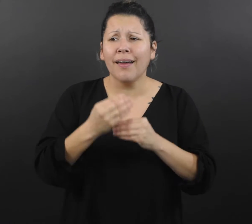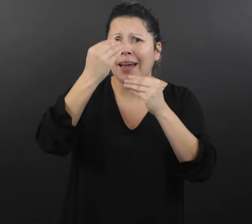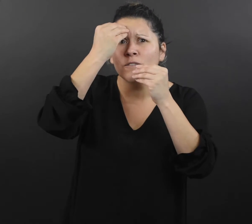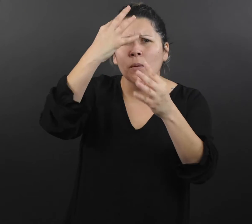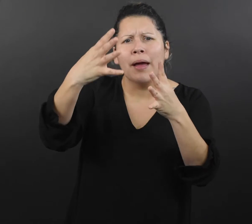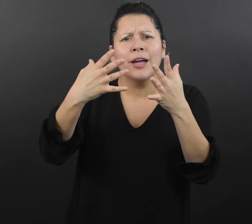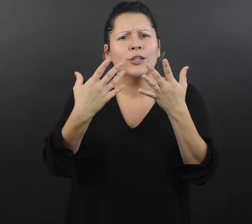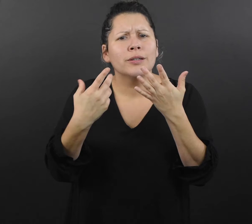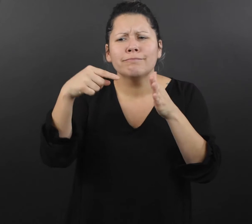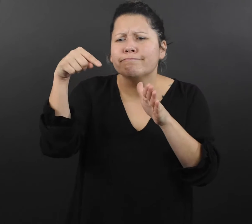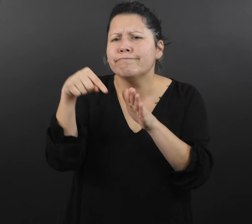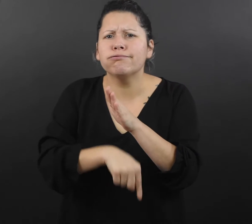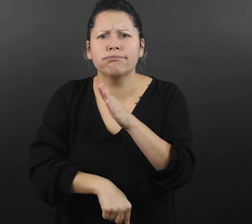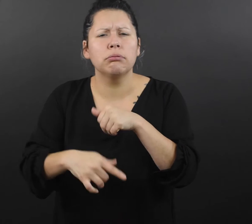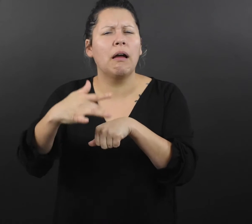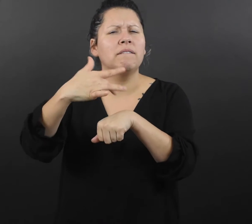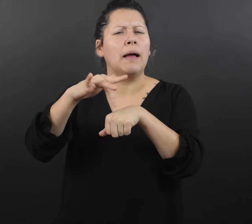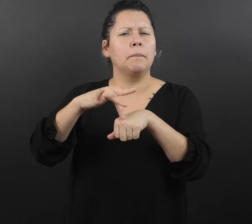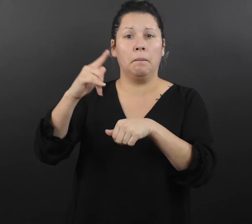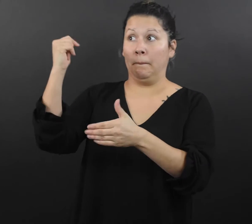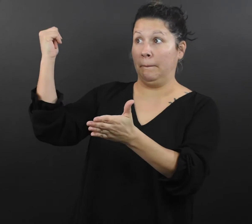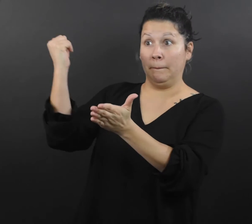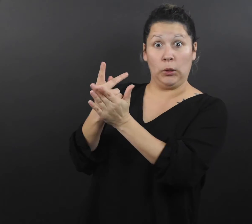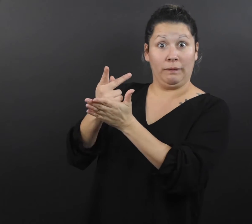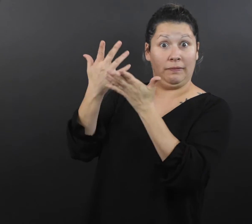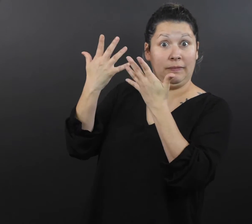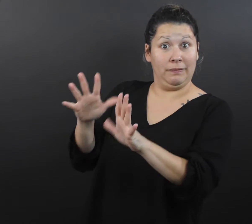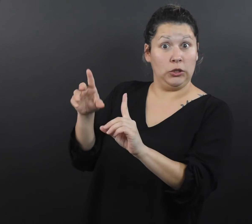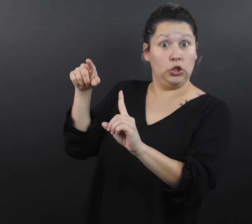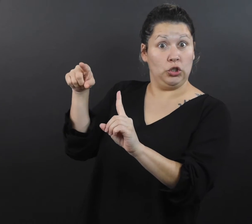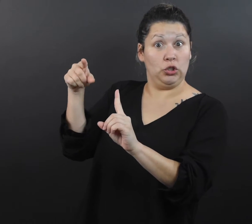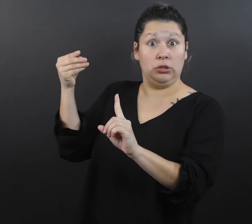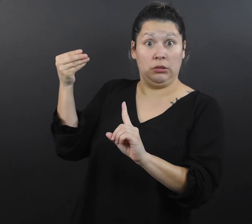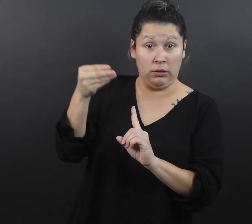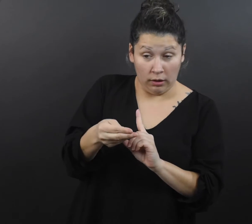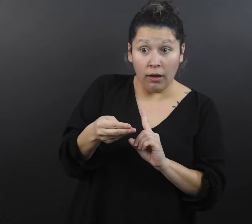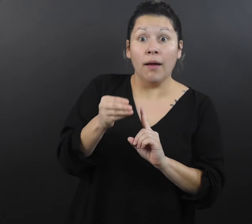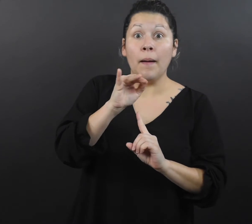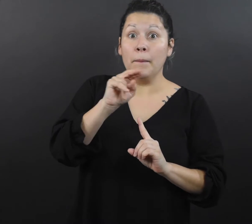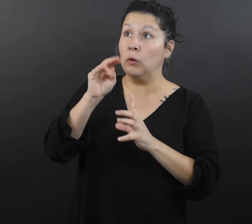Further details will be available once an emergency use authorization has been issued